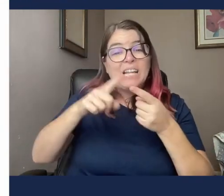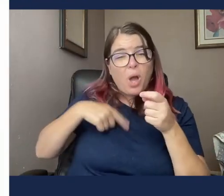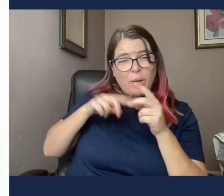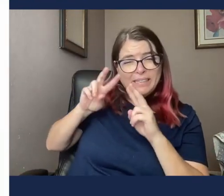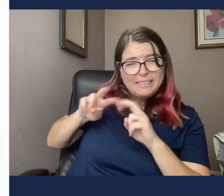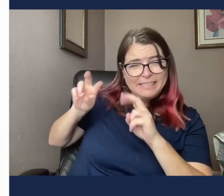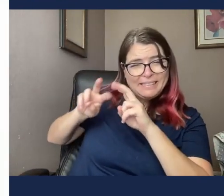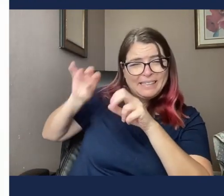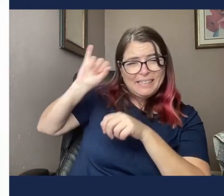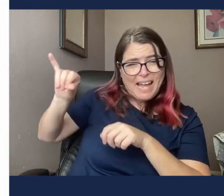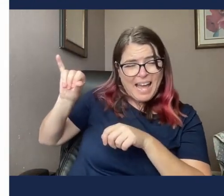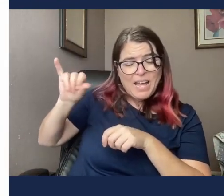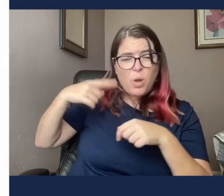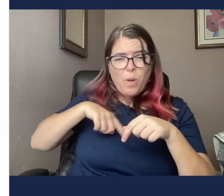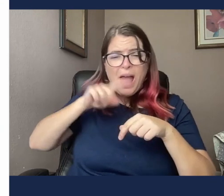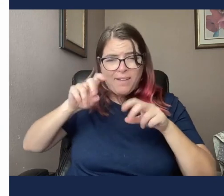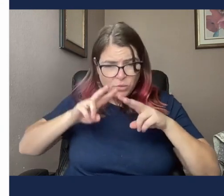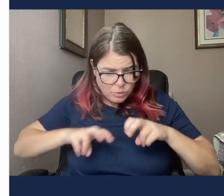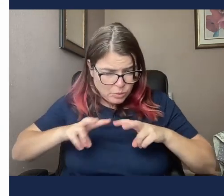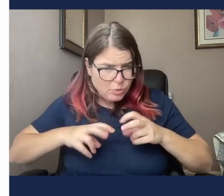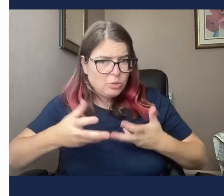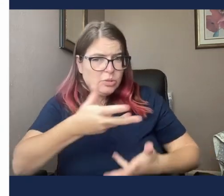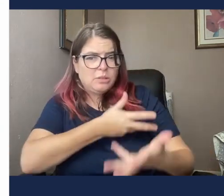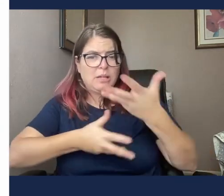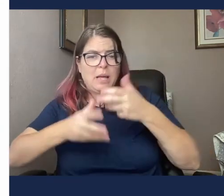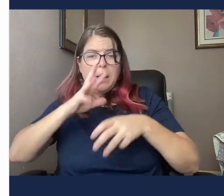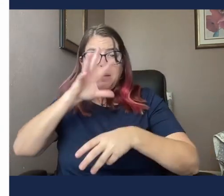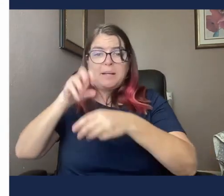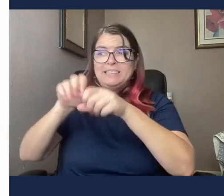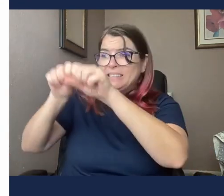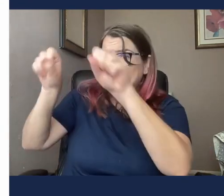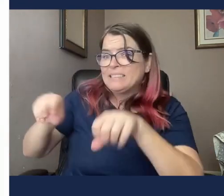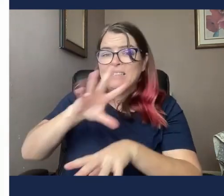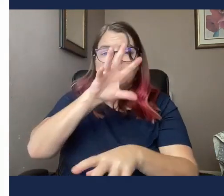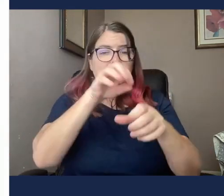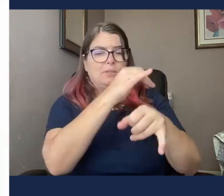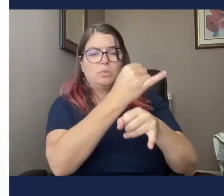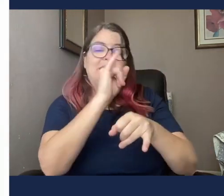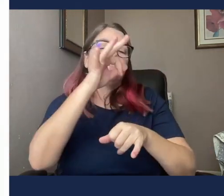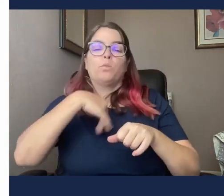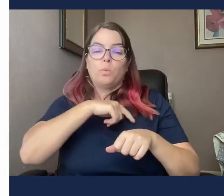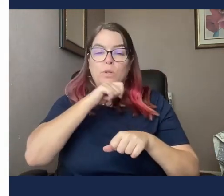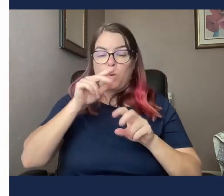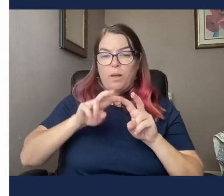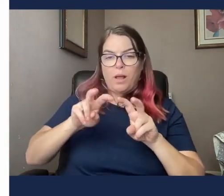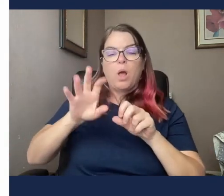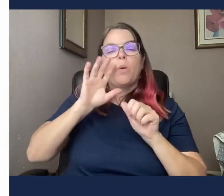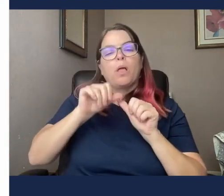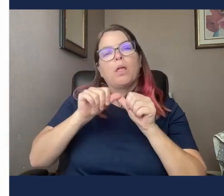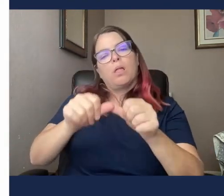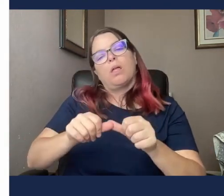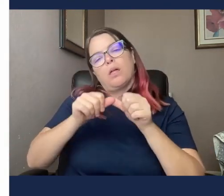negative terms. And this leads to the adoption of stereotypes that